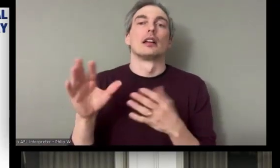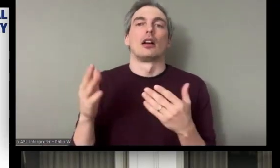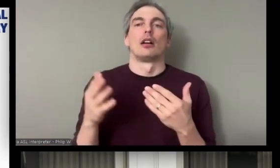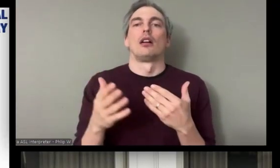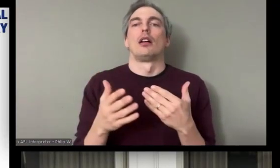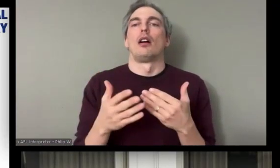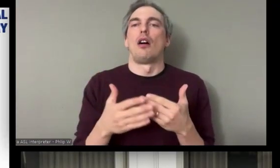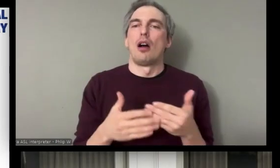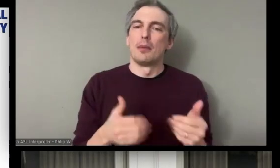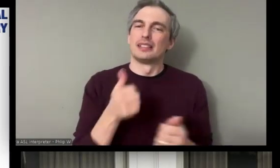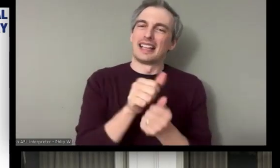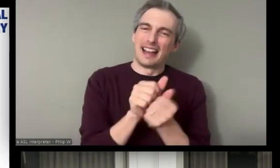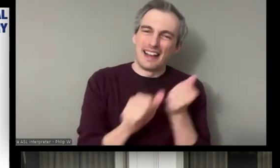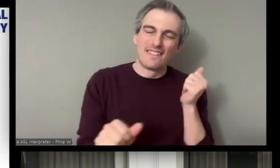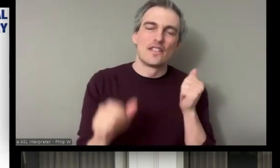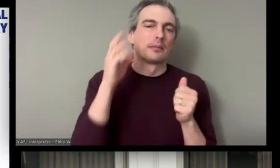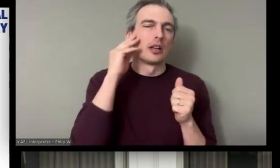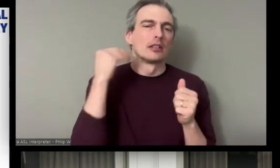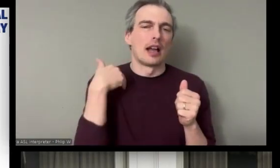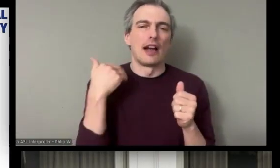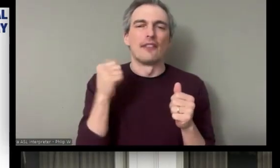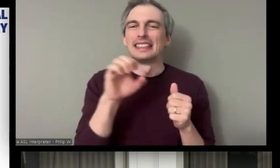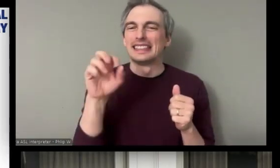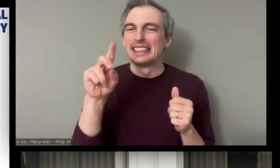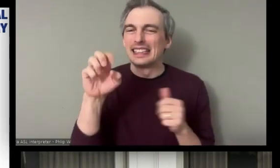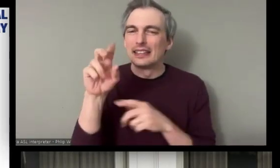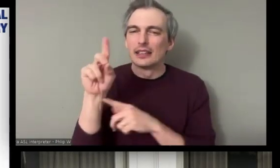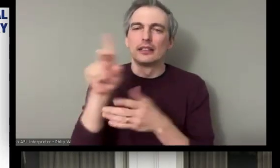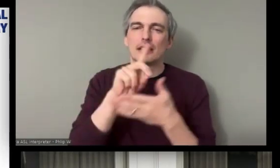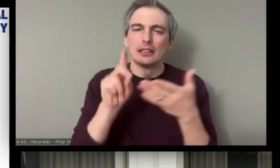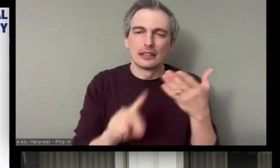And there's more of that... Still needs to have accessibility patterns.